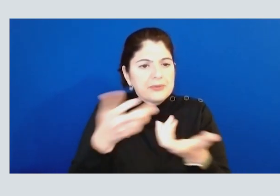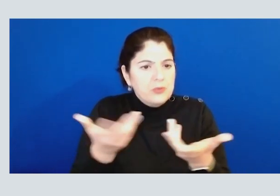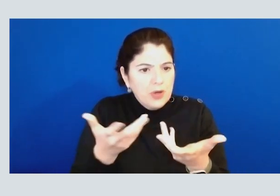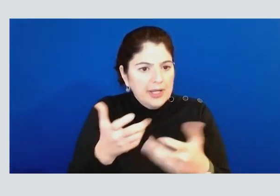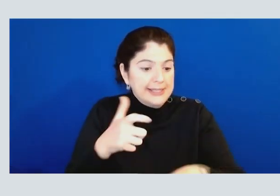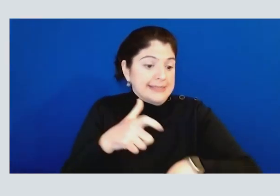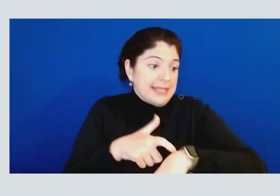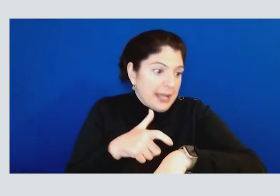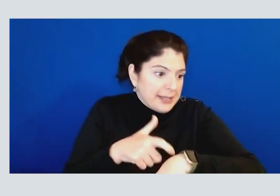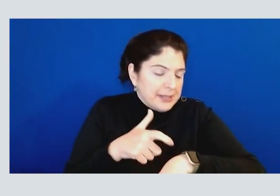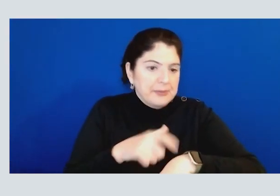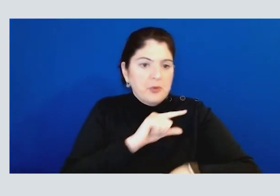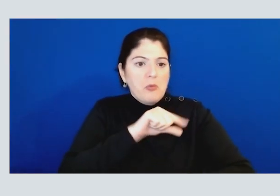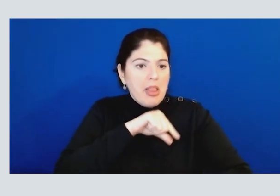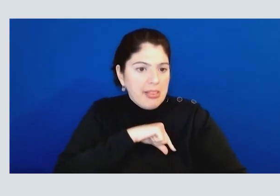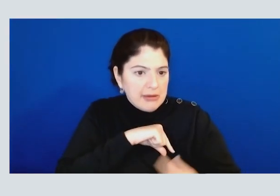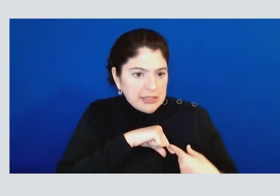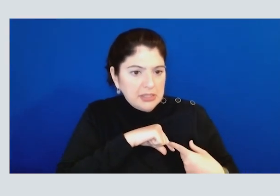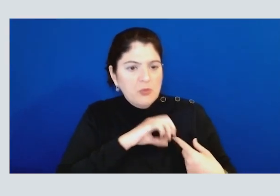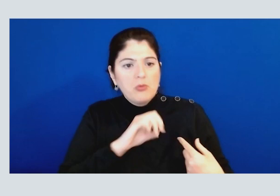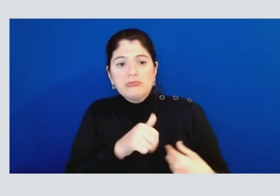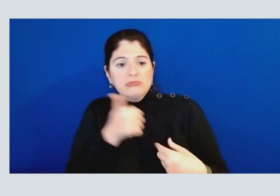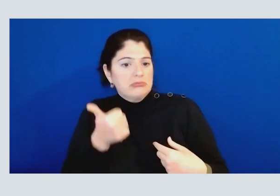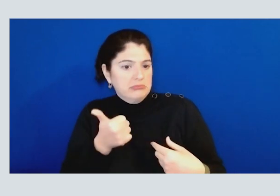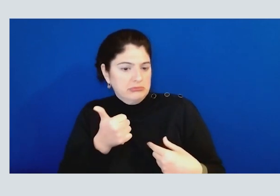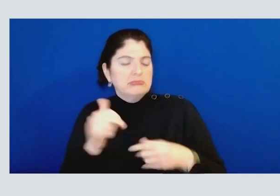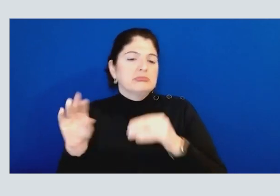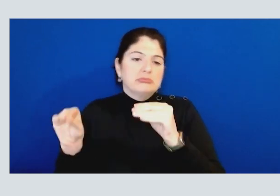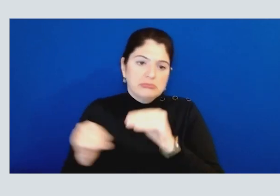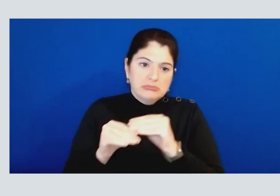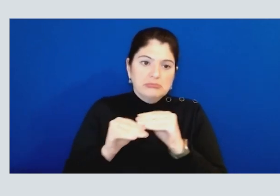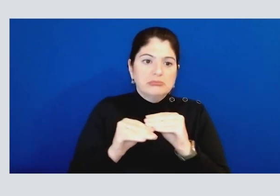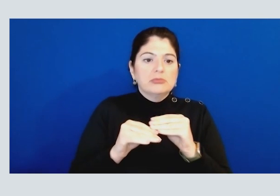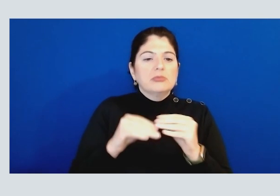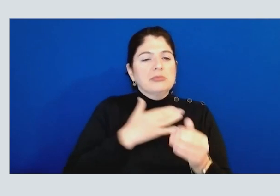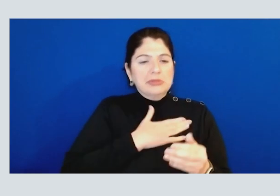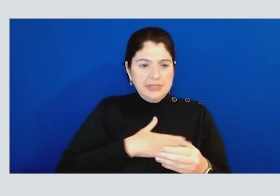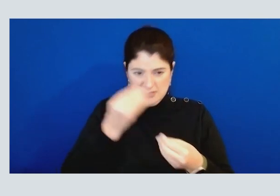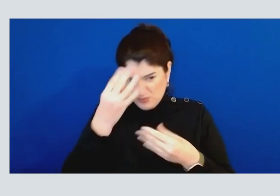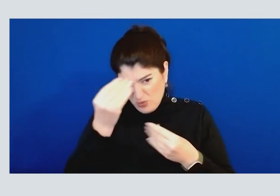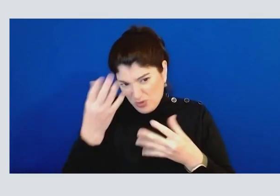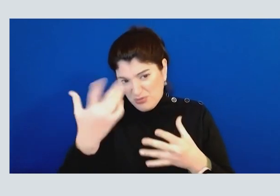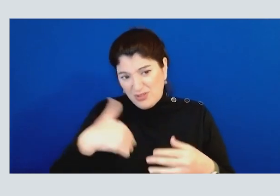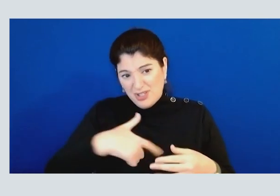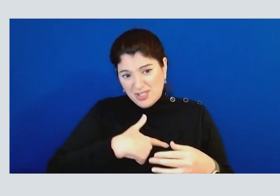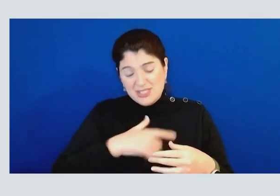Is that the quality or is it something else? And please type in details. Same thing for translation.